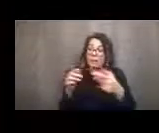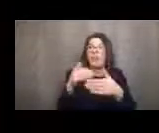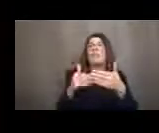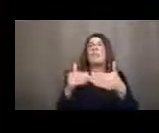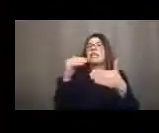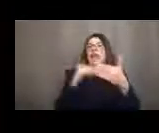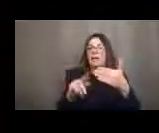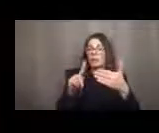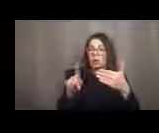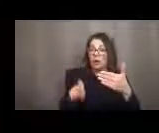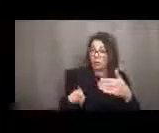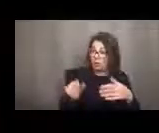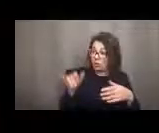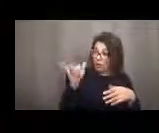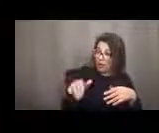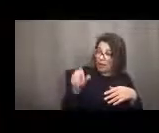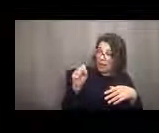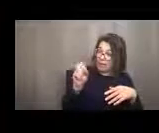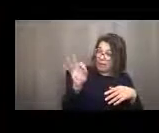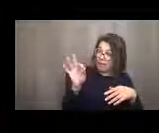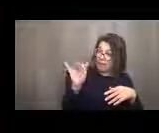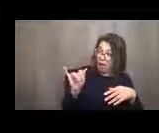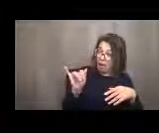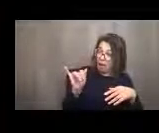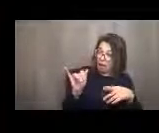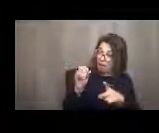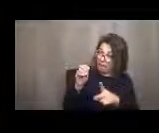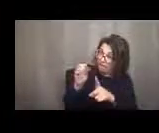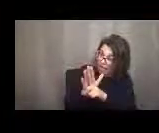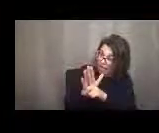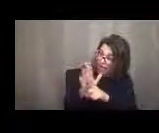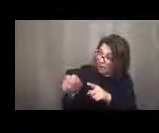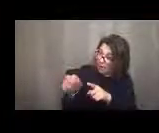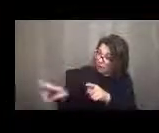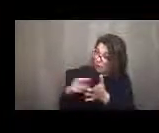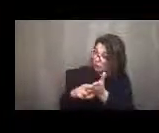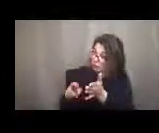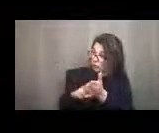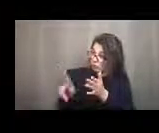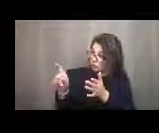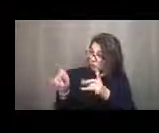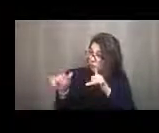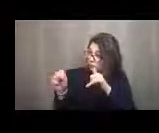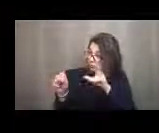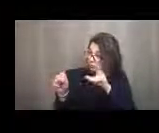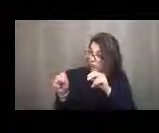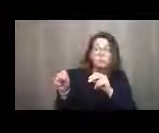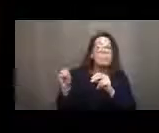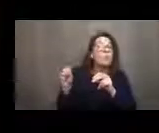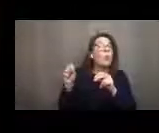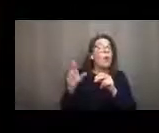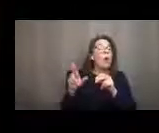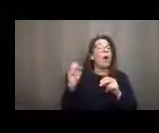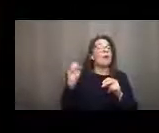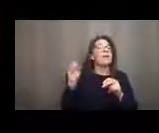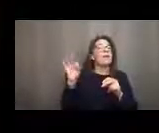"Could the Significant Financial Interest be affected by the research or is the SFI in an entity